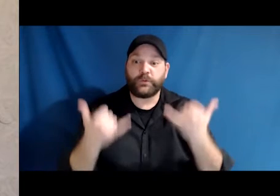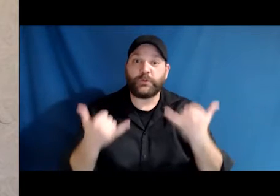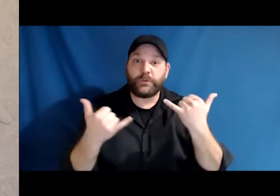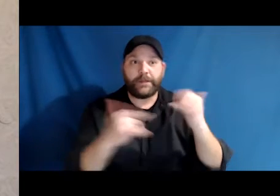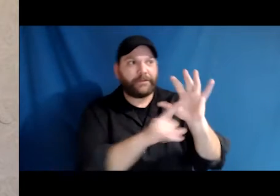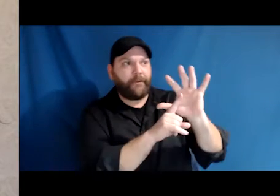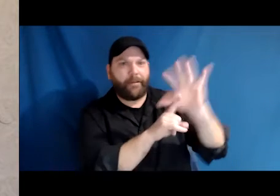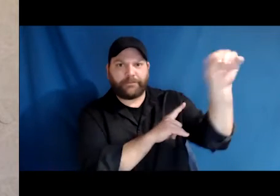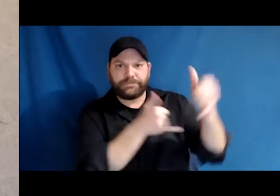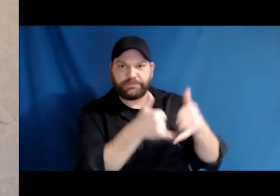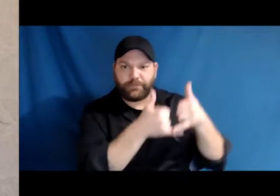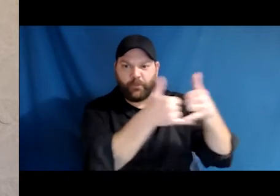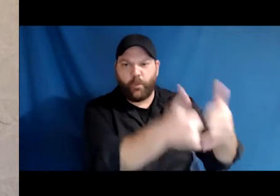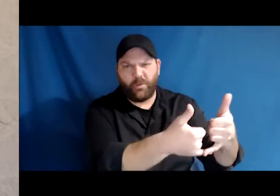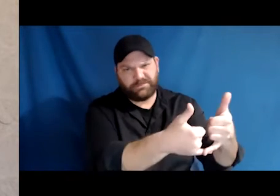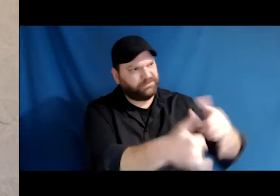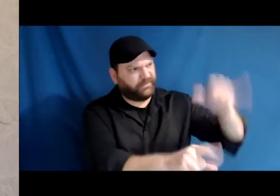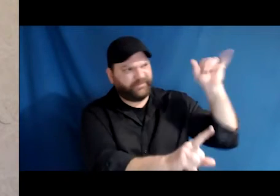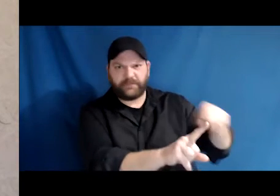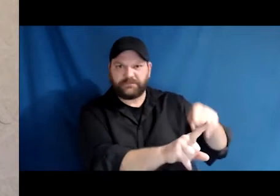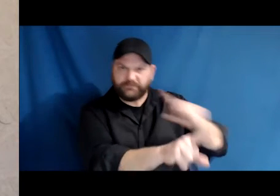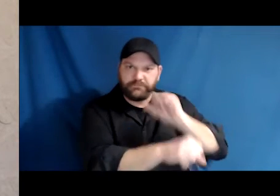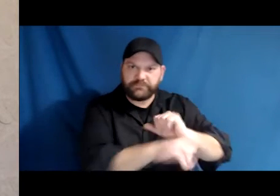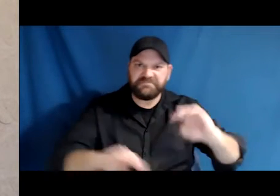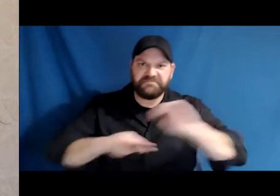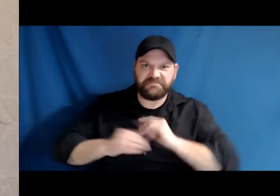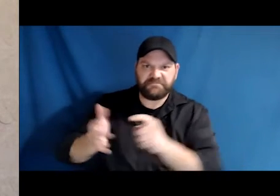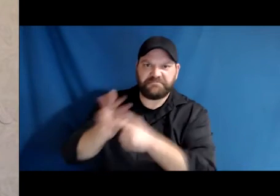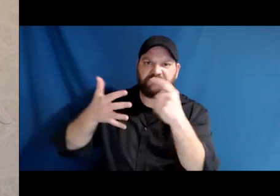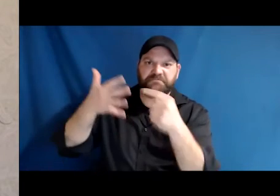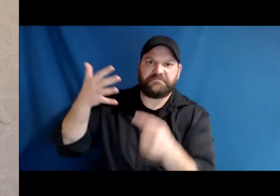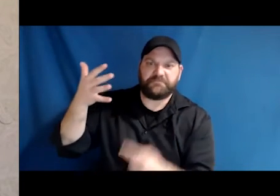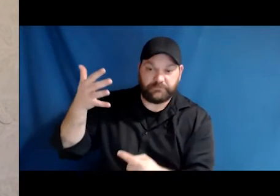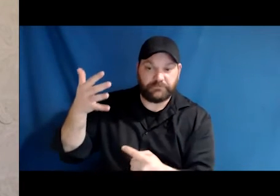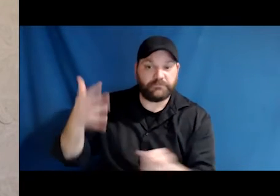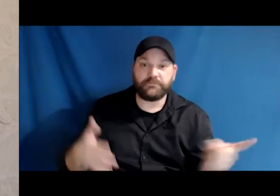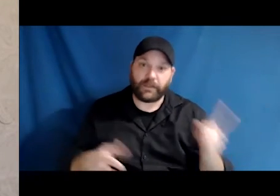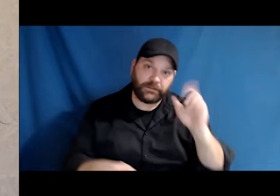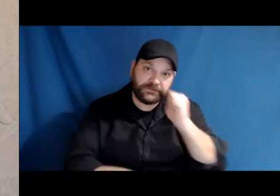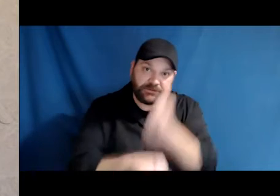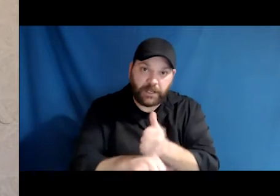They have been part of teams that create goals, execute on plans, improve processes,